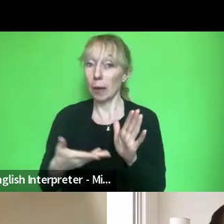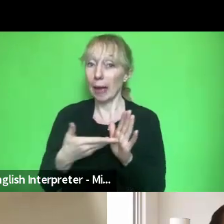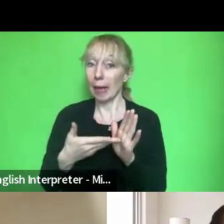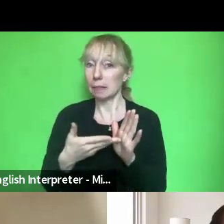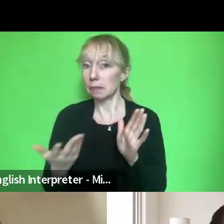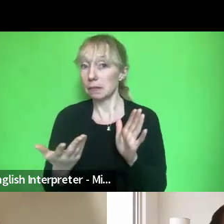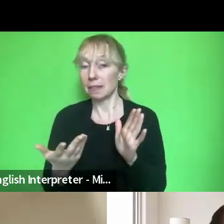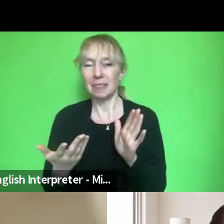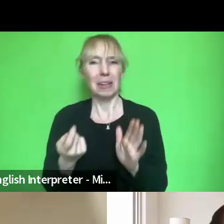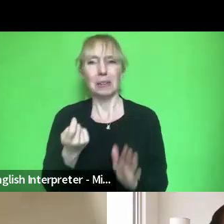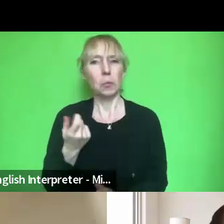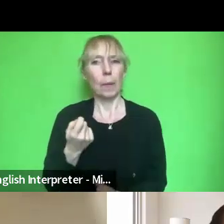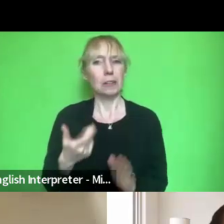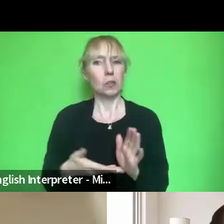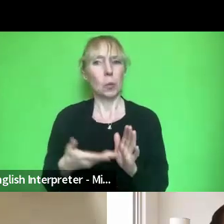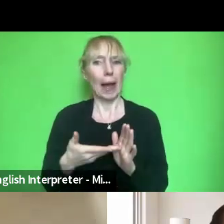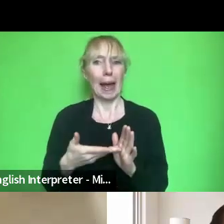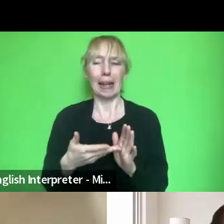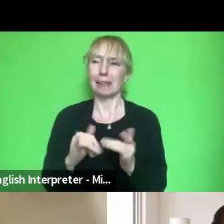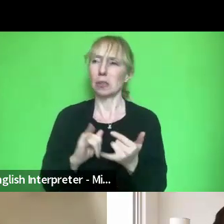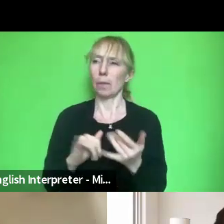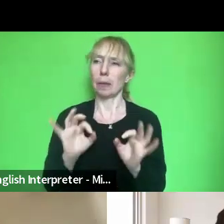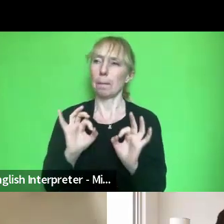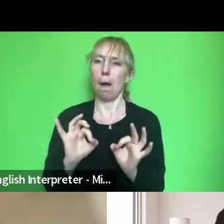Miriam: Don't think there's too much to add. Sophie's just really hit the nail on the head there, absolutely.